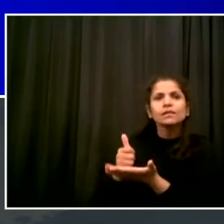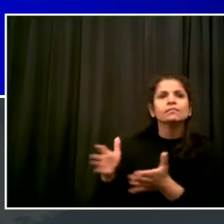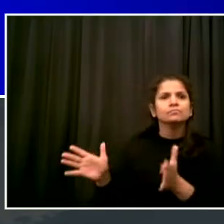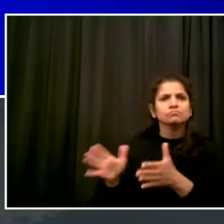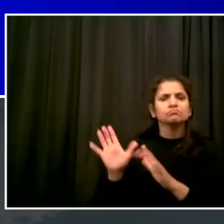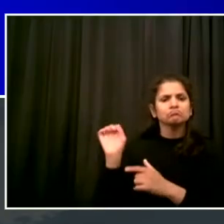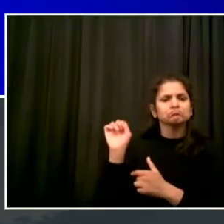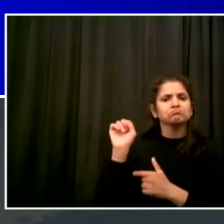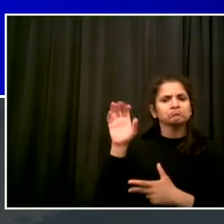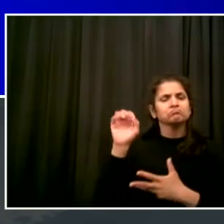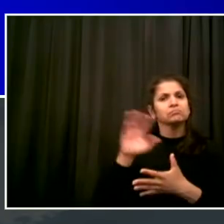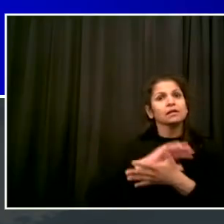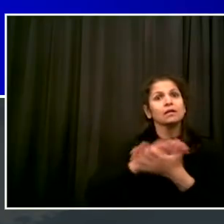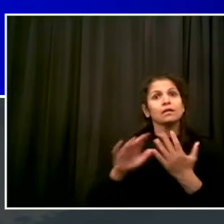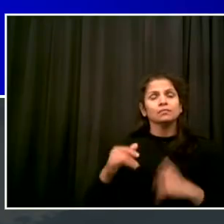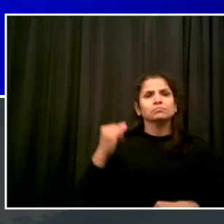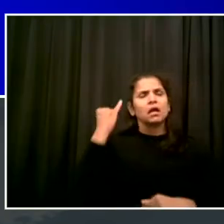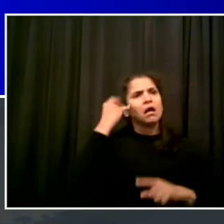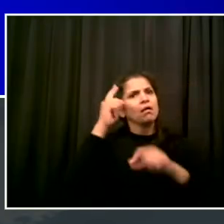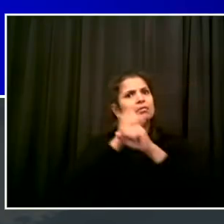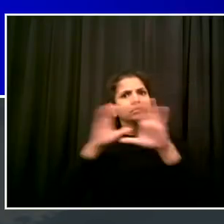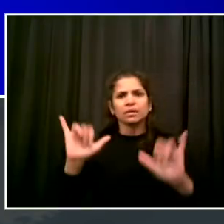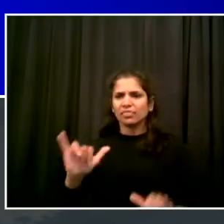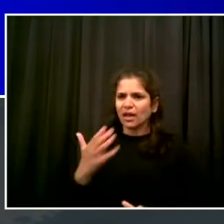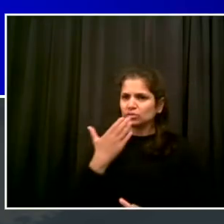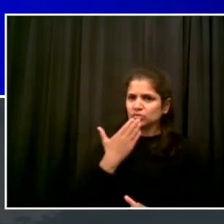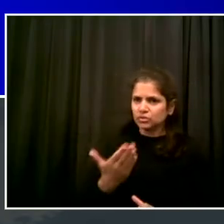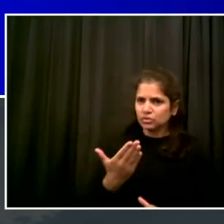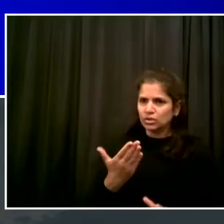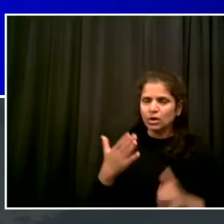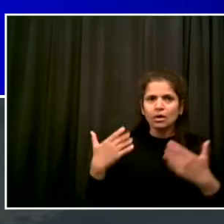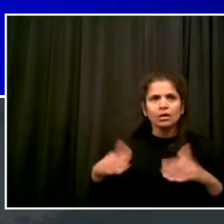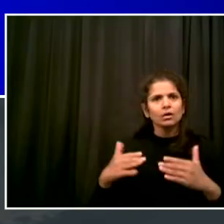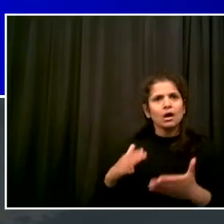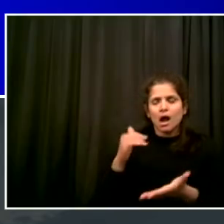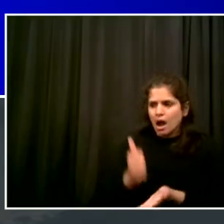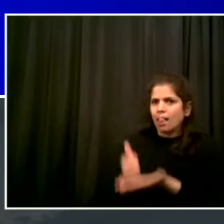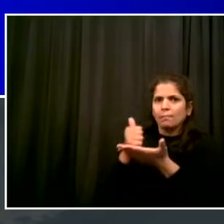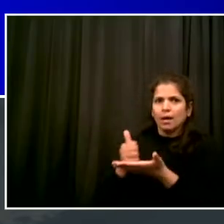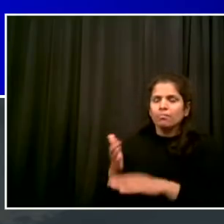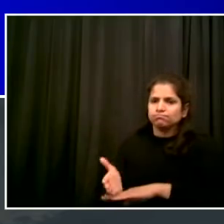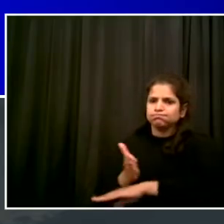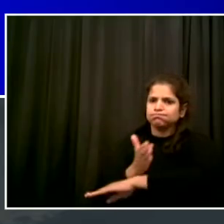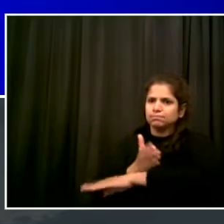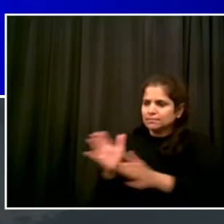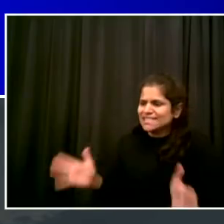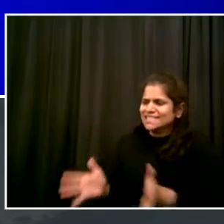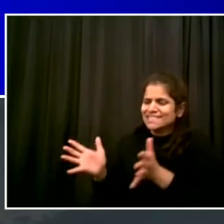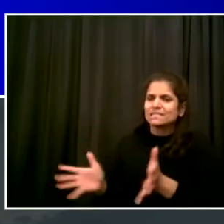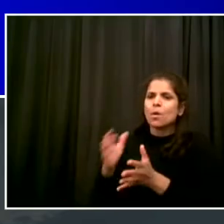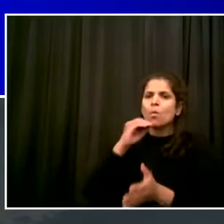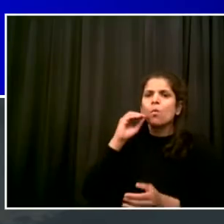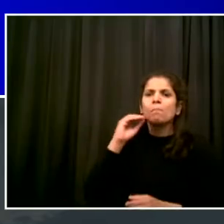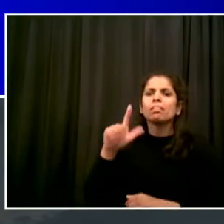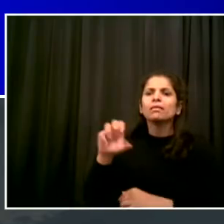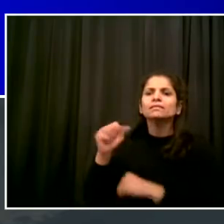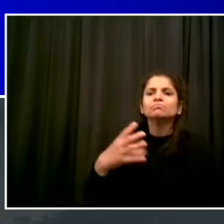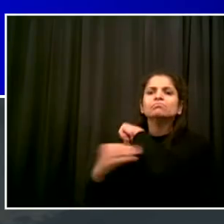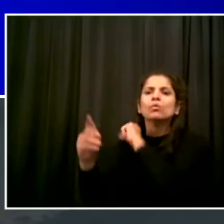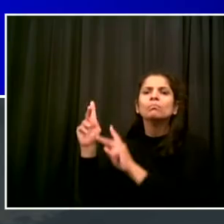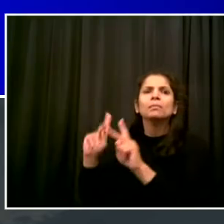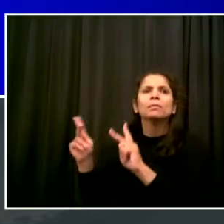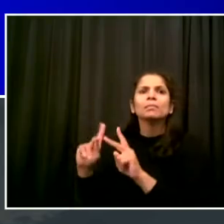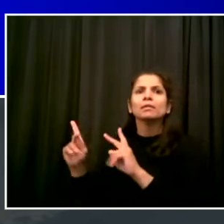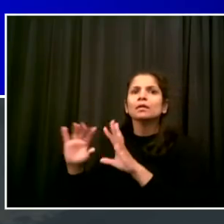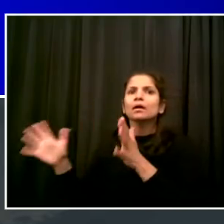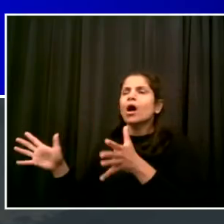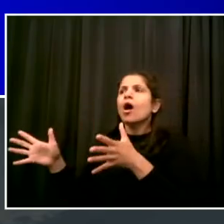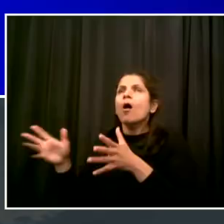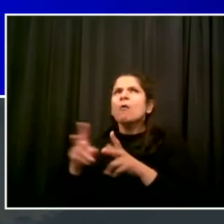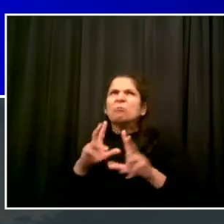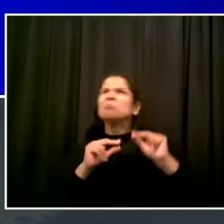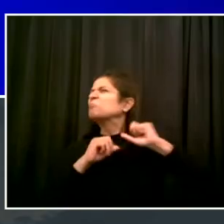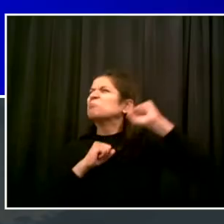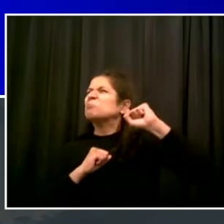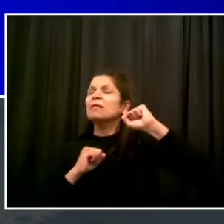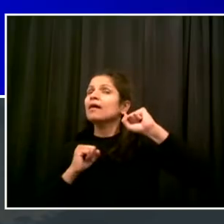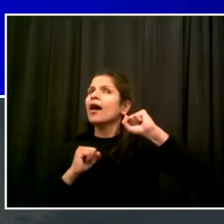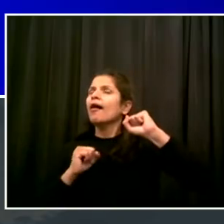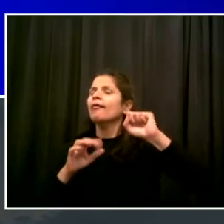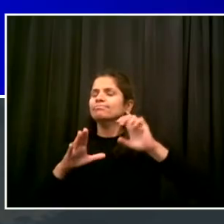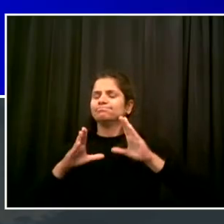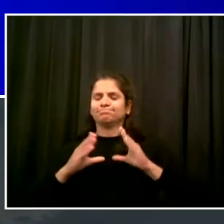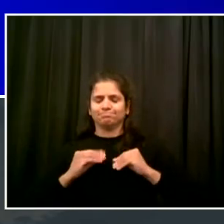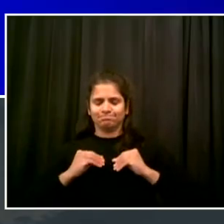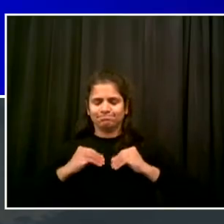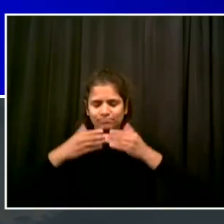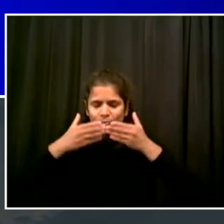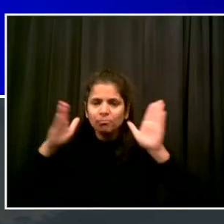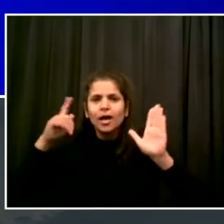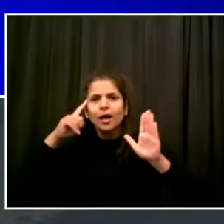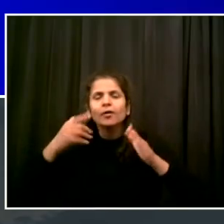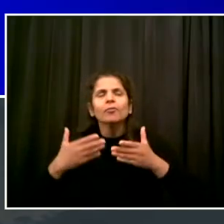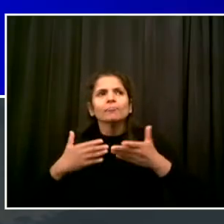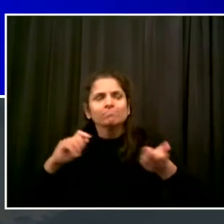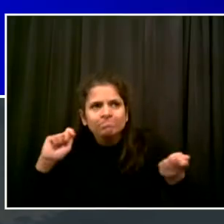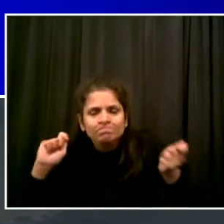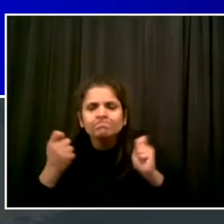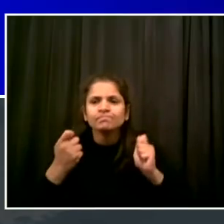FOR THE TRAN 80.